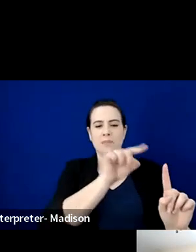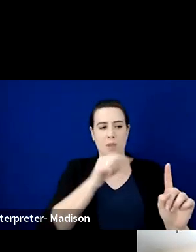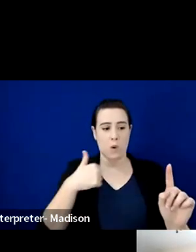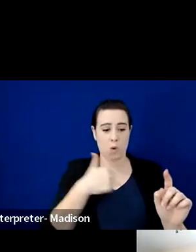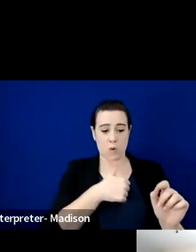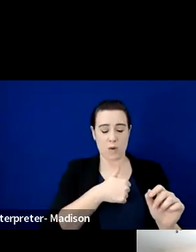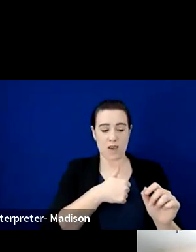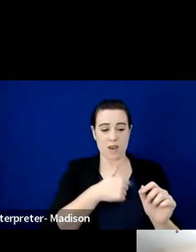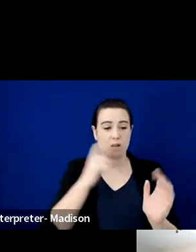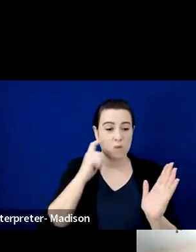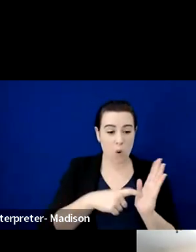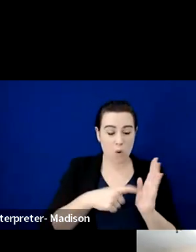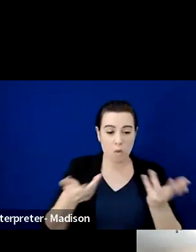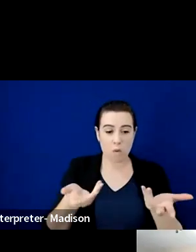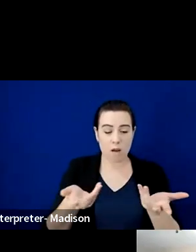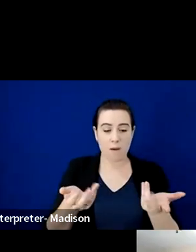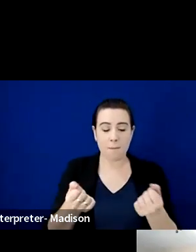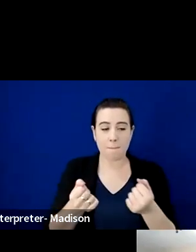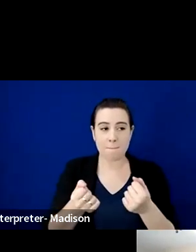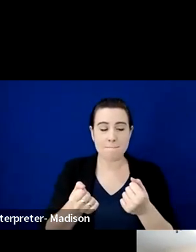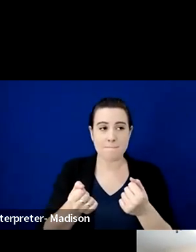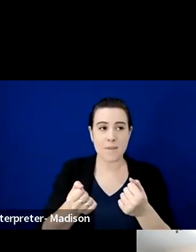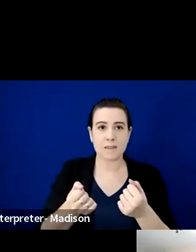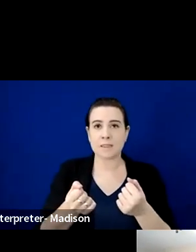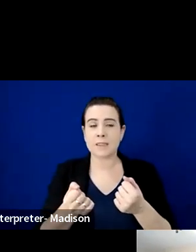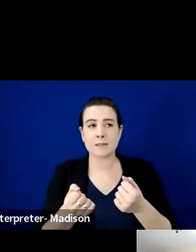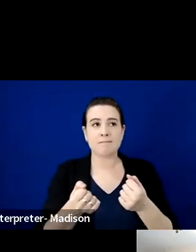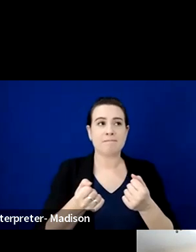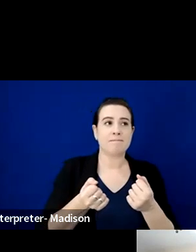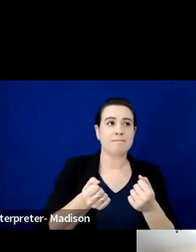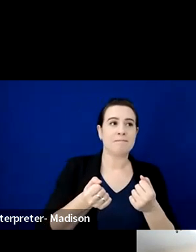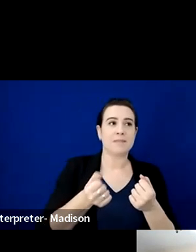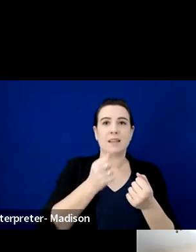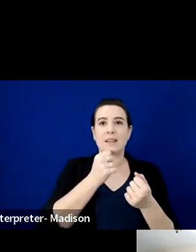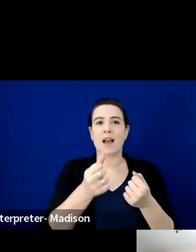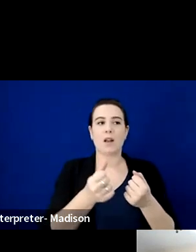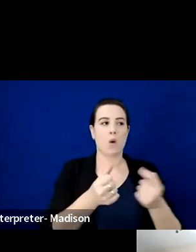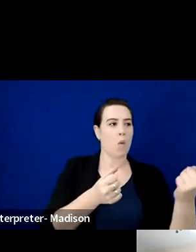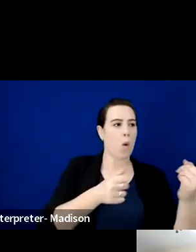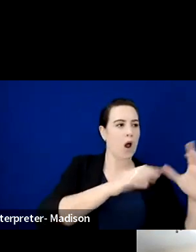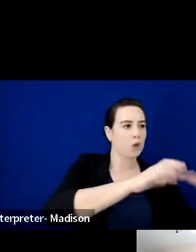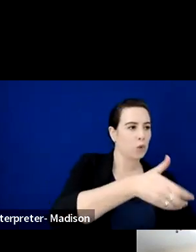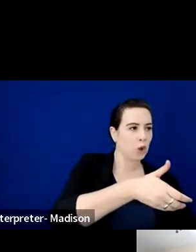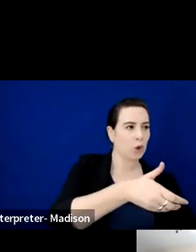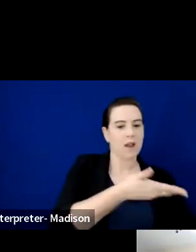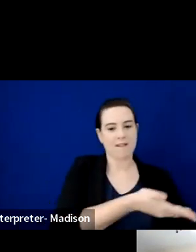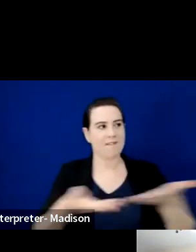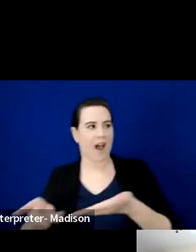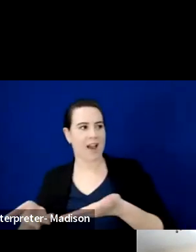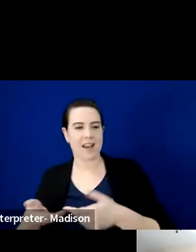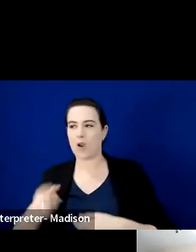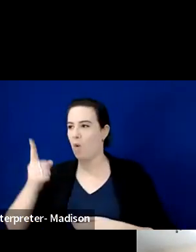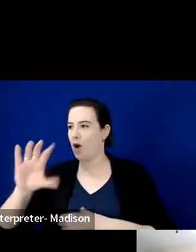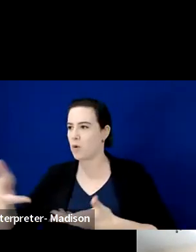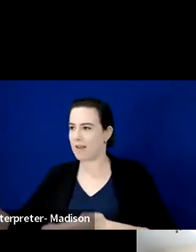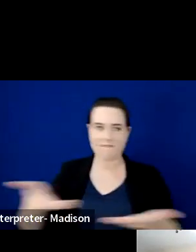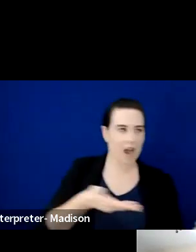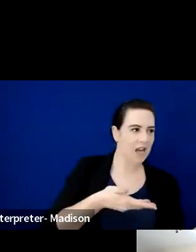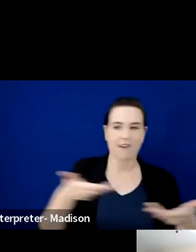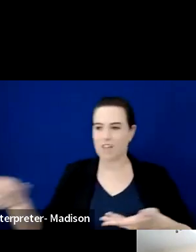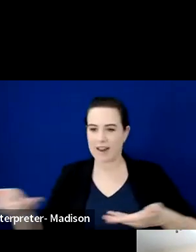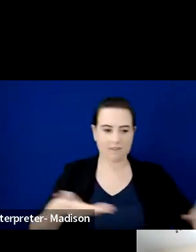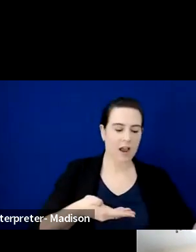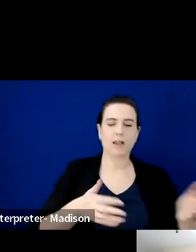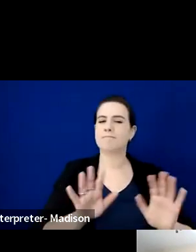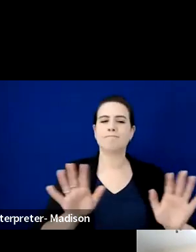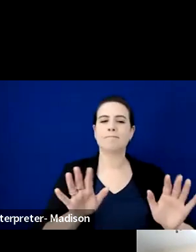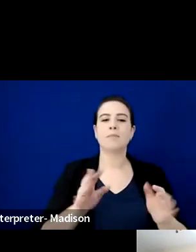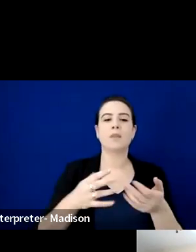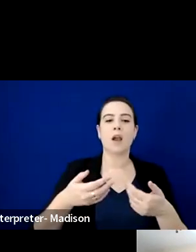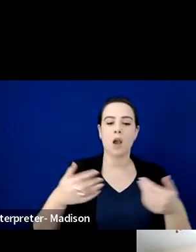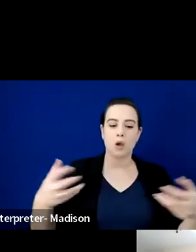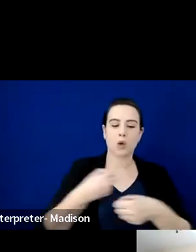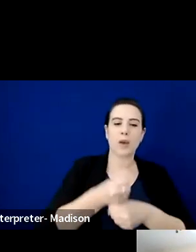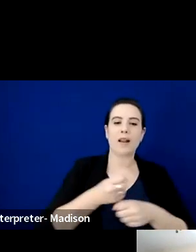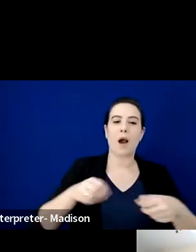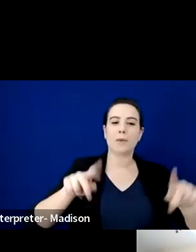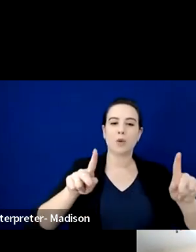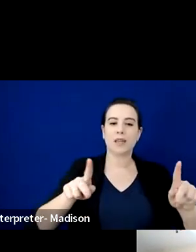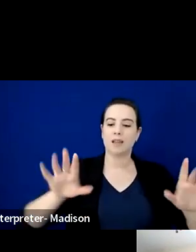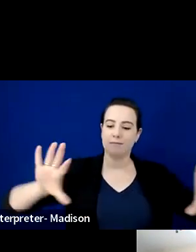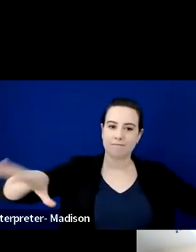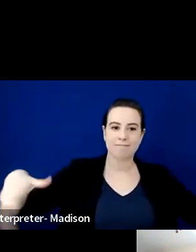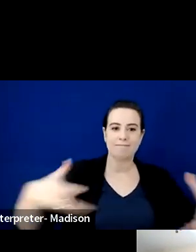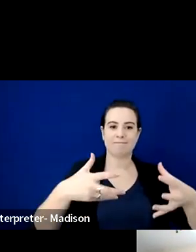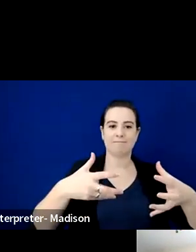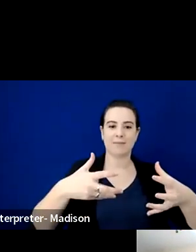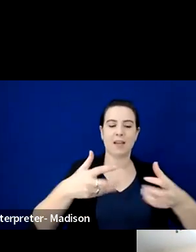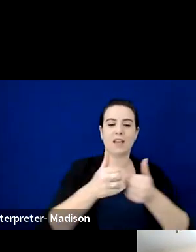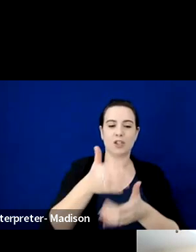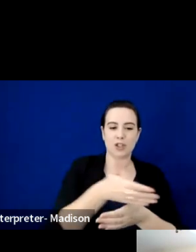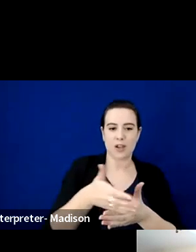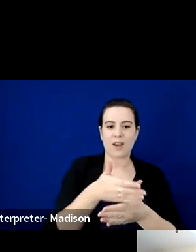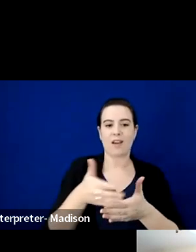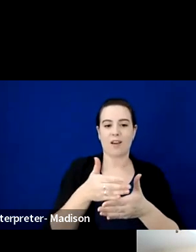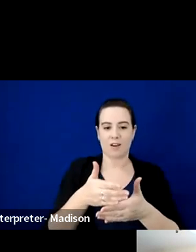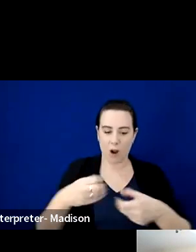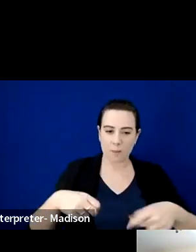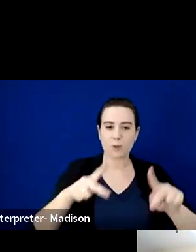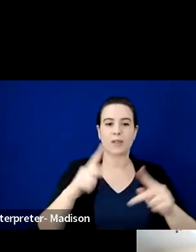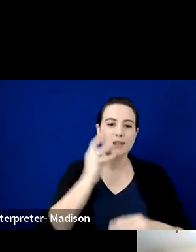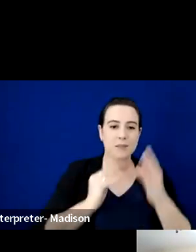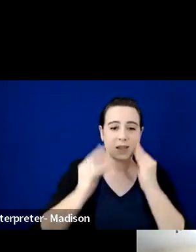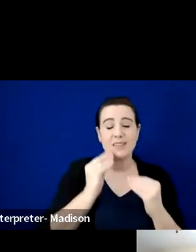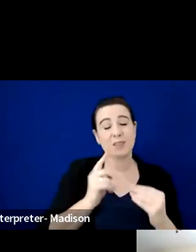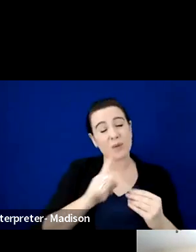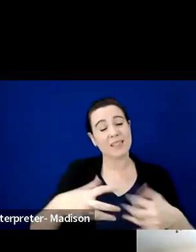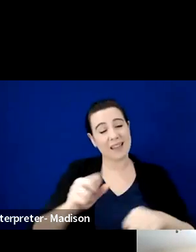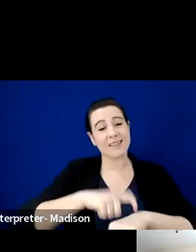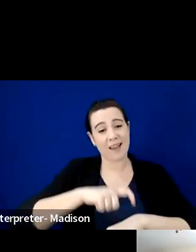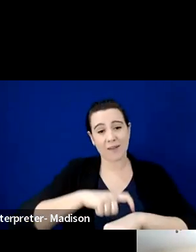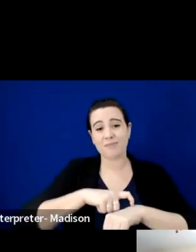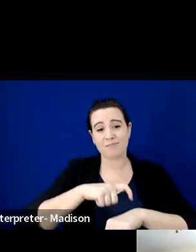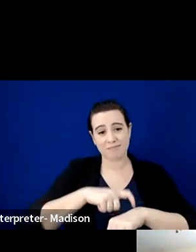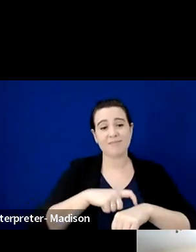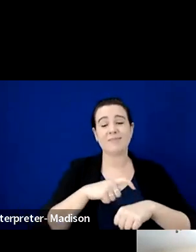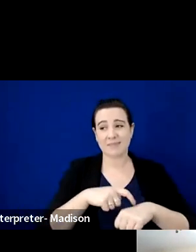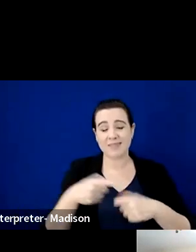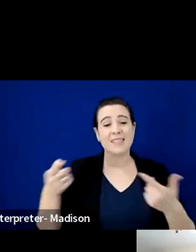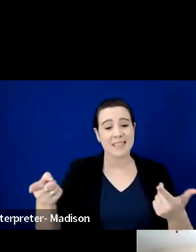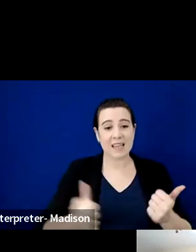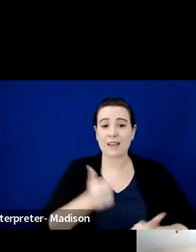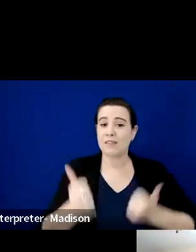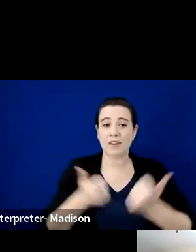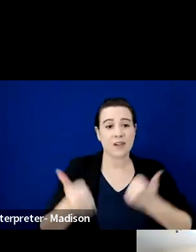And that is one of the core reframing and reeducating that's at the center of a lot of the collaboration that we're working towards.